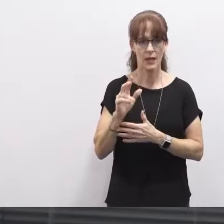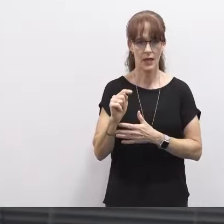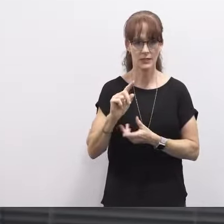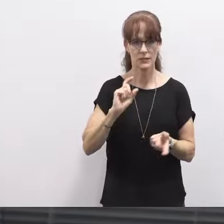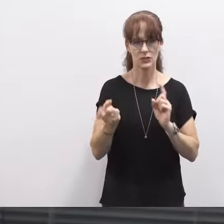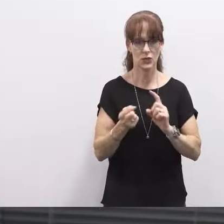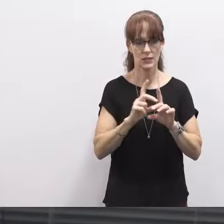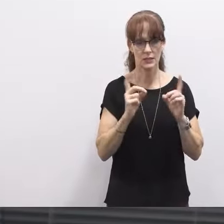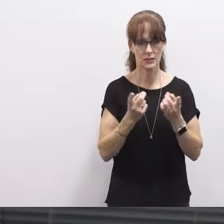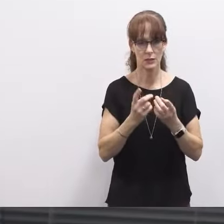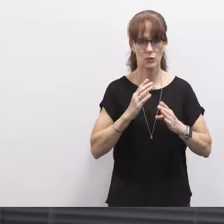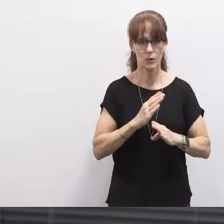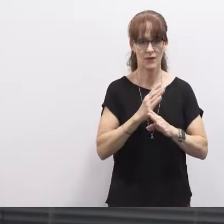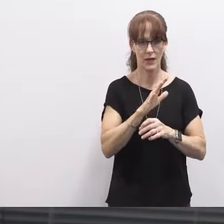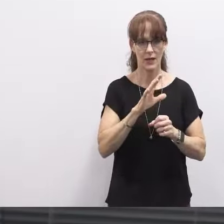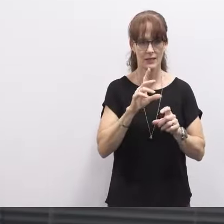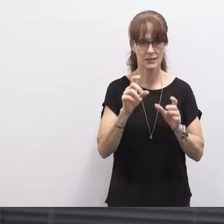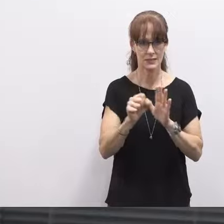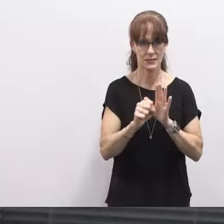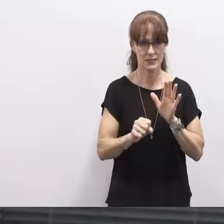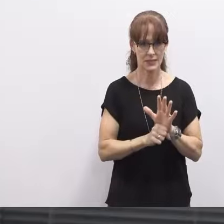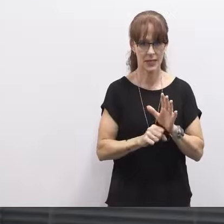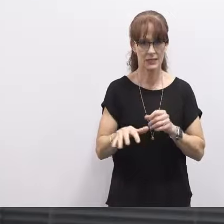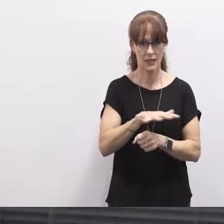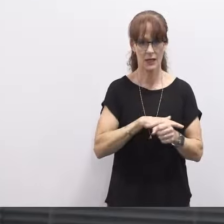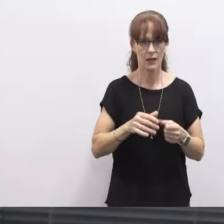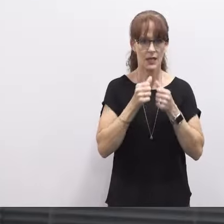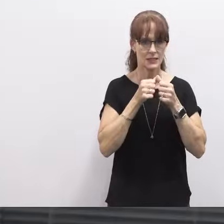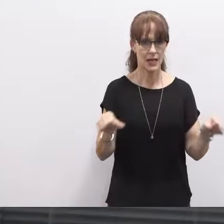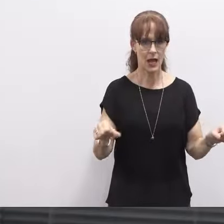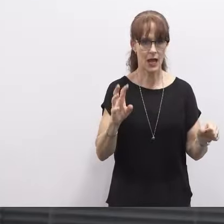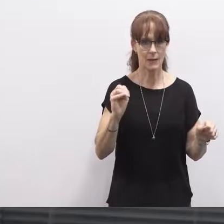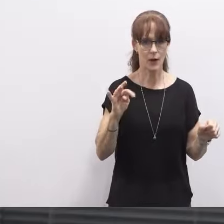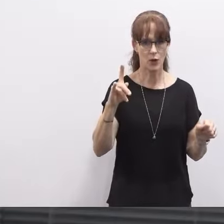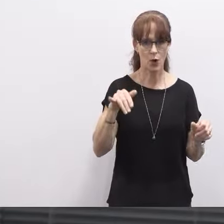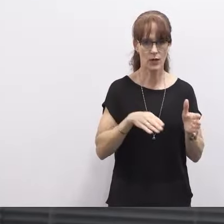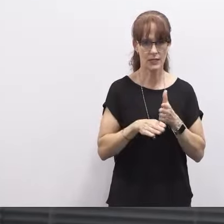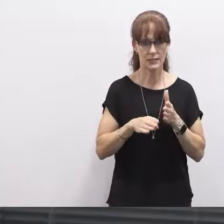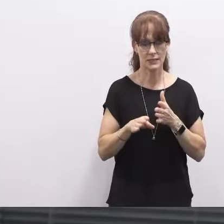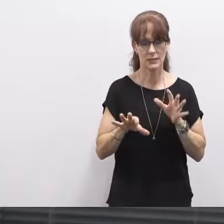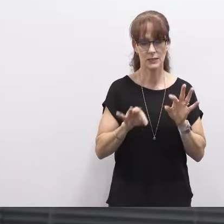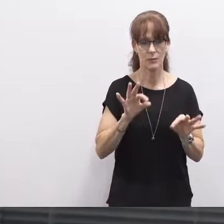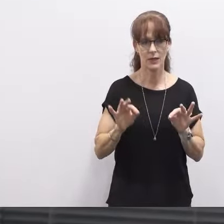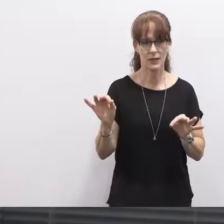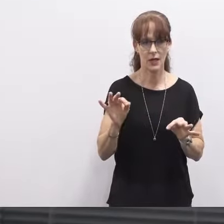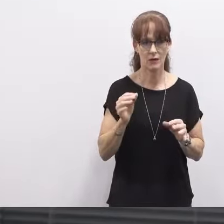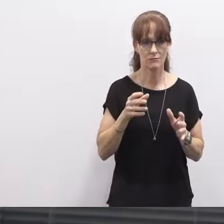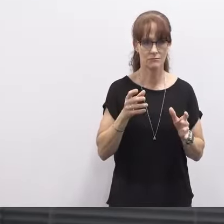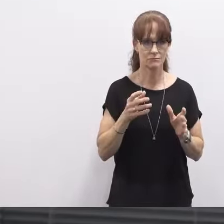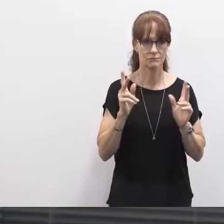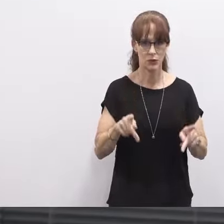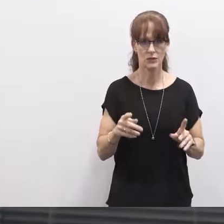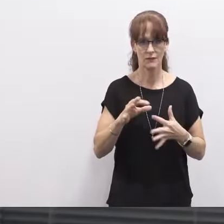to prevent states and localities from dying districts that deny minorities a chance to elect a candidate of their choice. Section two requires that